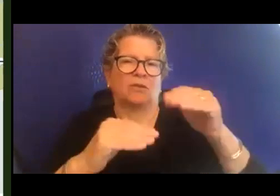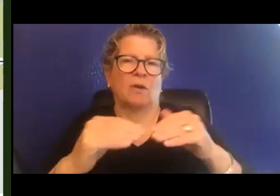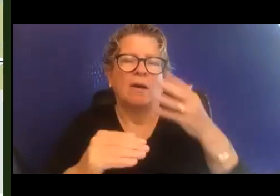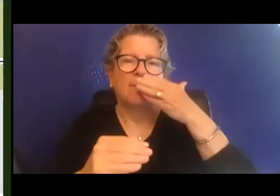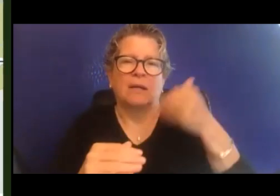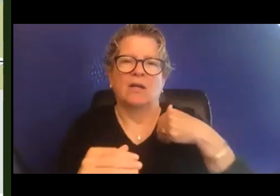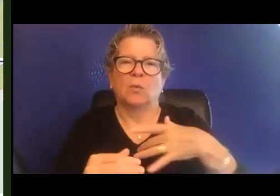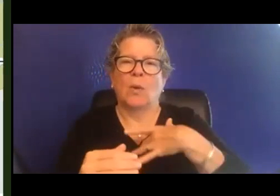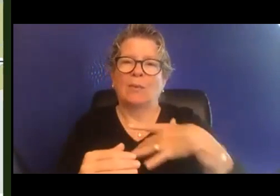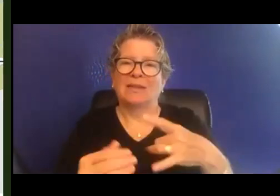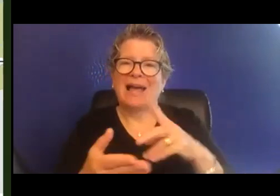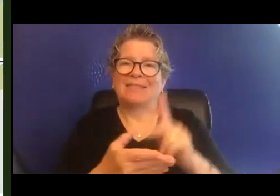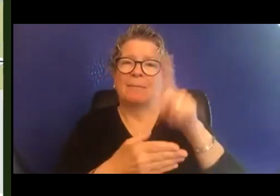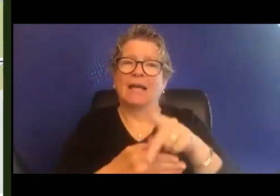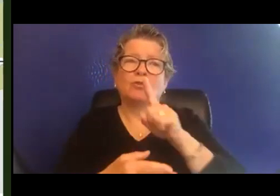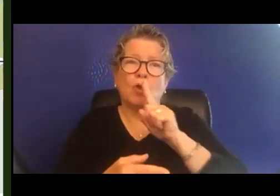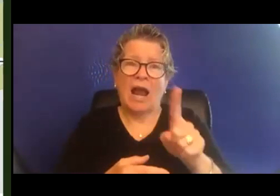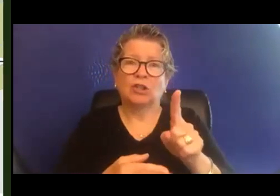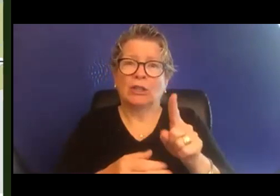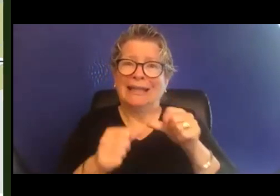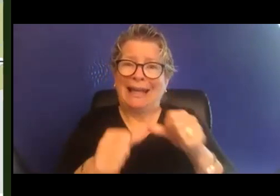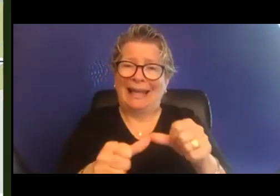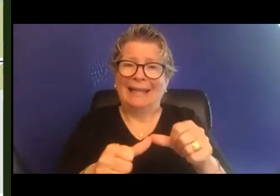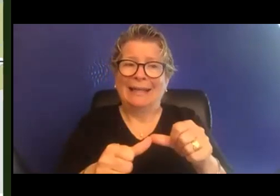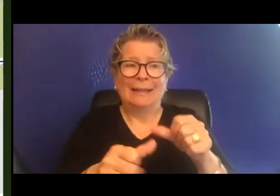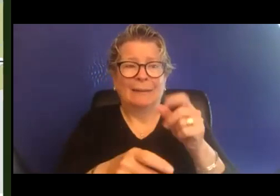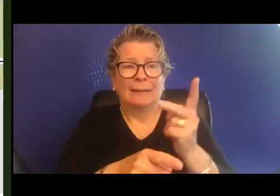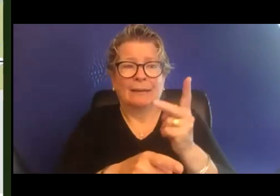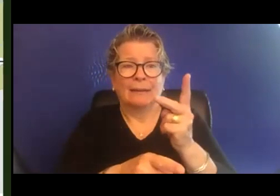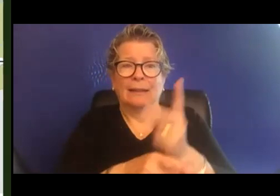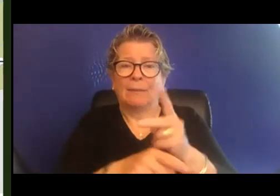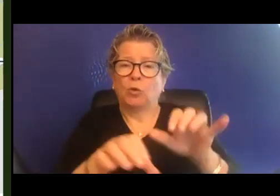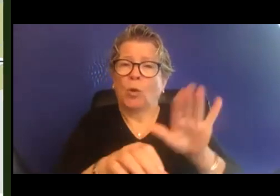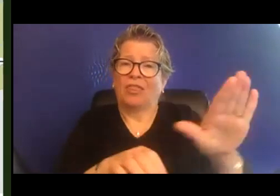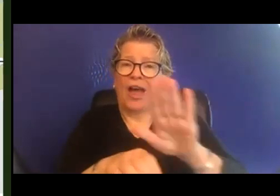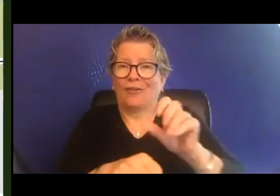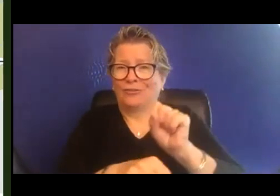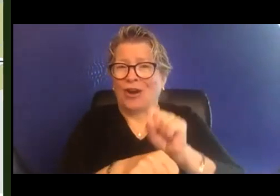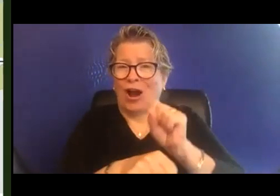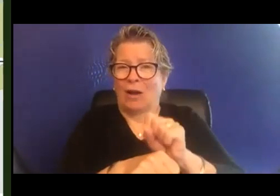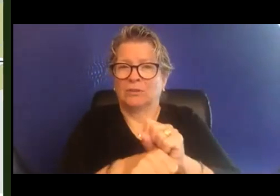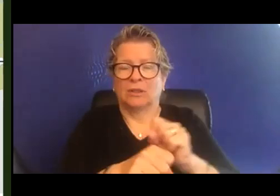plants continue to provide service before construction, because they are actually providing habitat function and